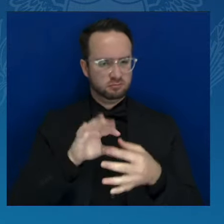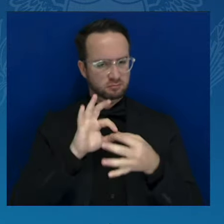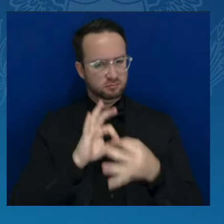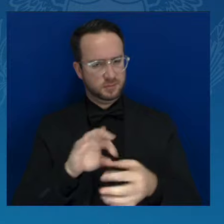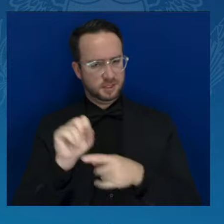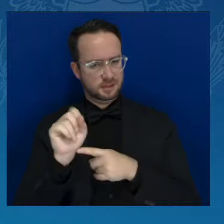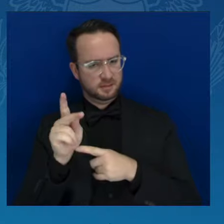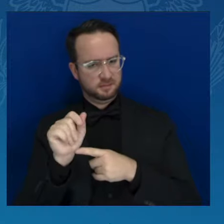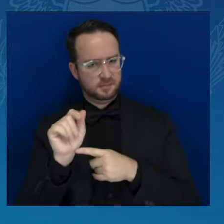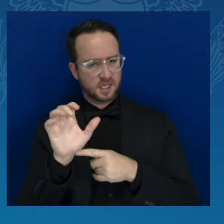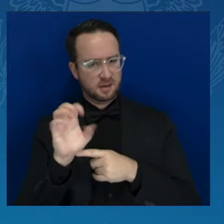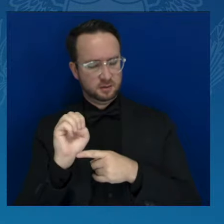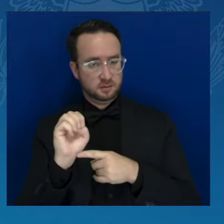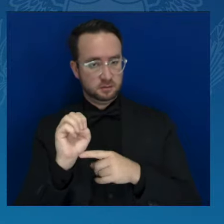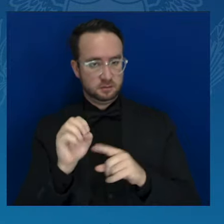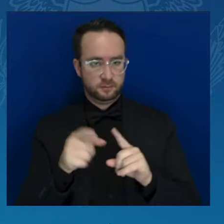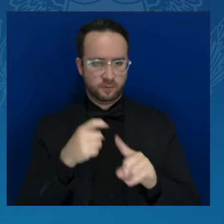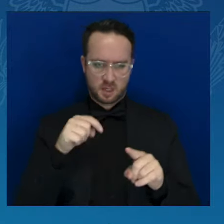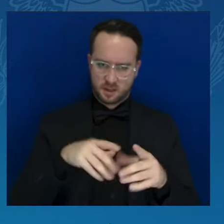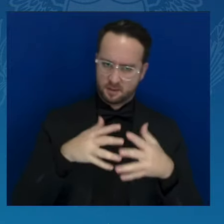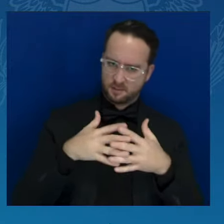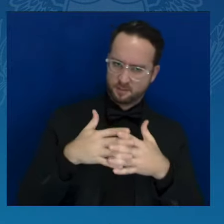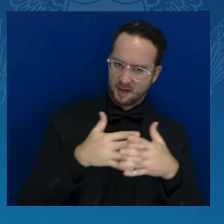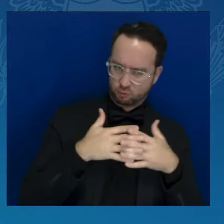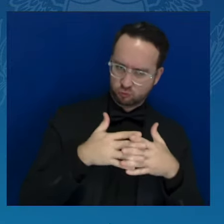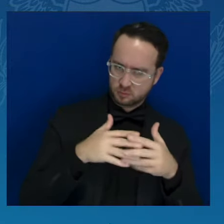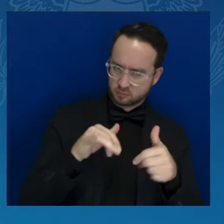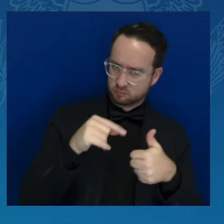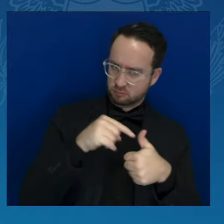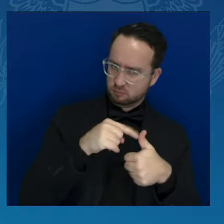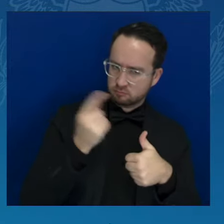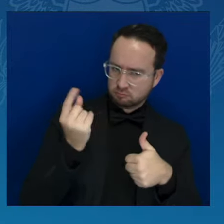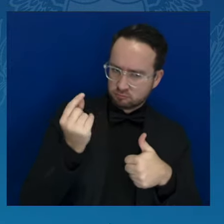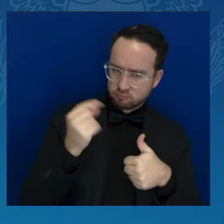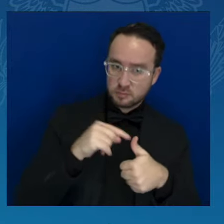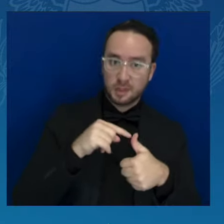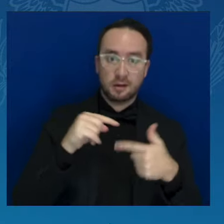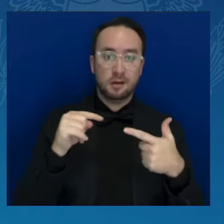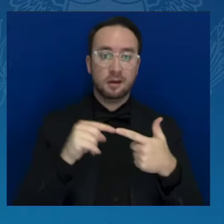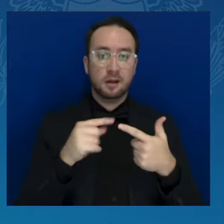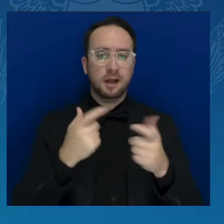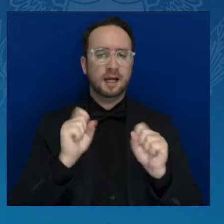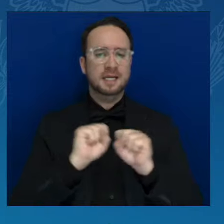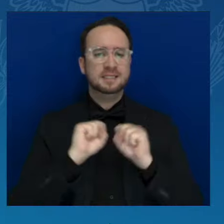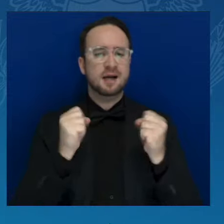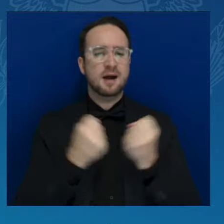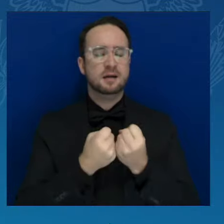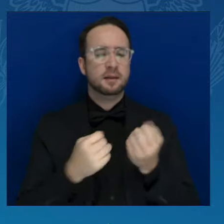that SpaceX provides to us here on Earth, including in areas such as fighting the climate crisis